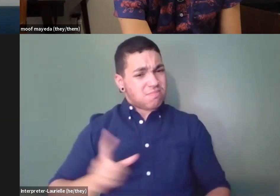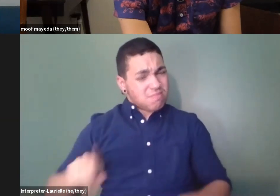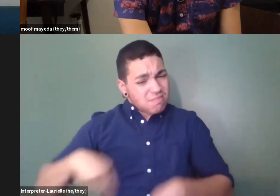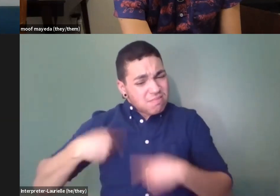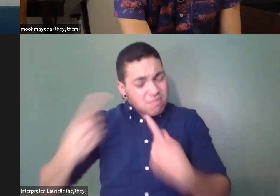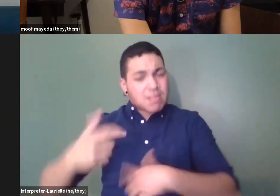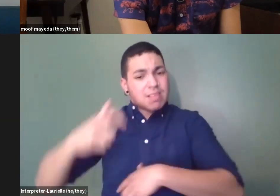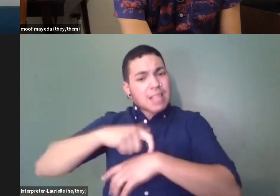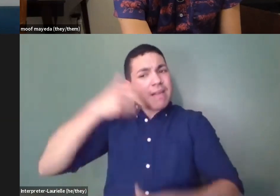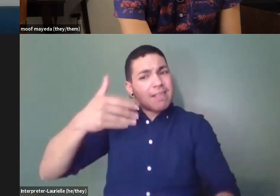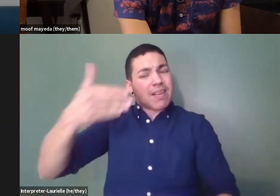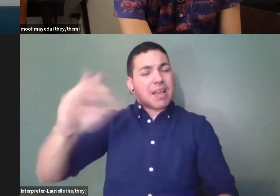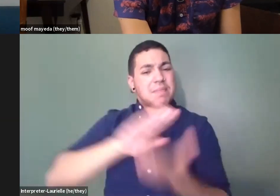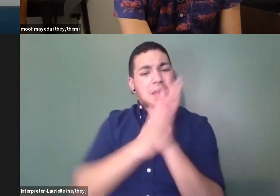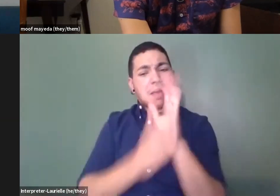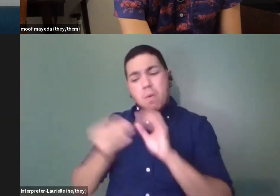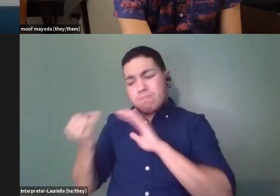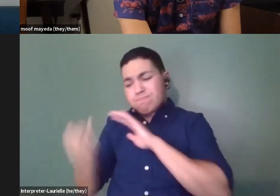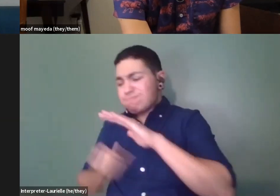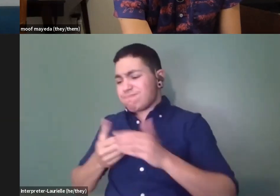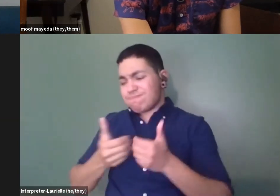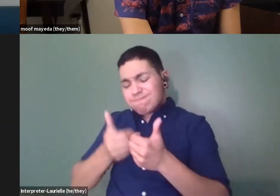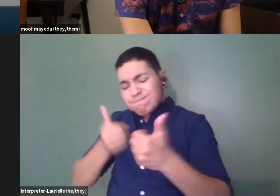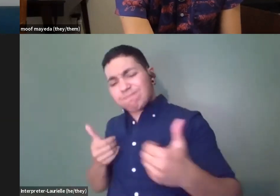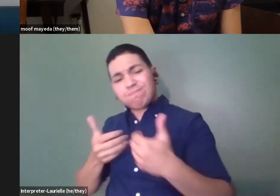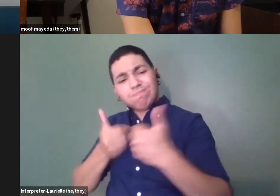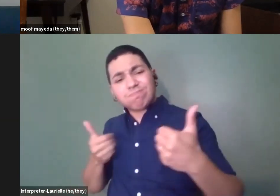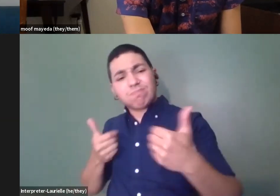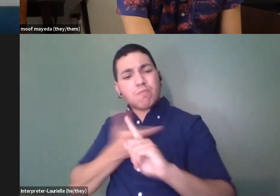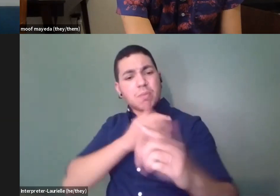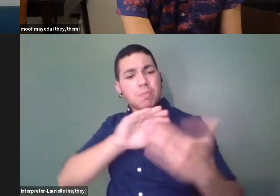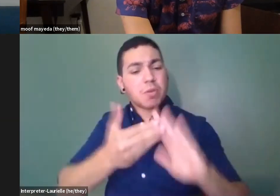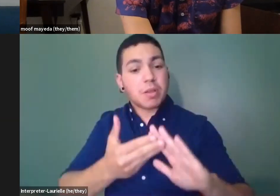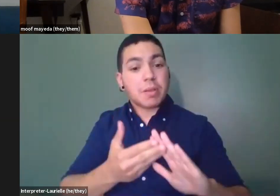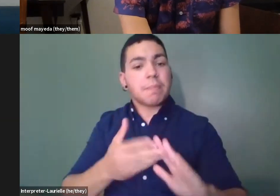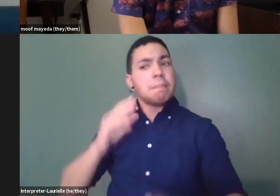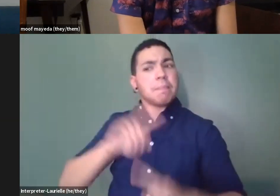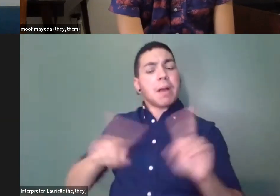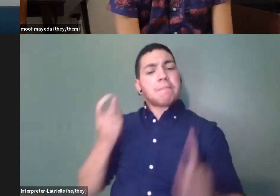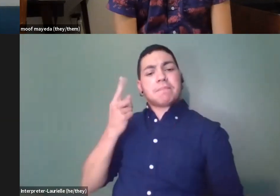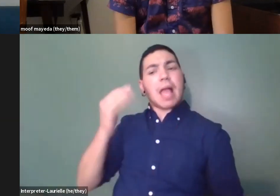Parents for Privacy eventually dropped the lawsuit against my school after the ACLU and basic rights of Oregon won in court in